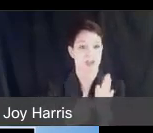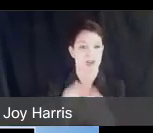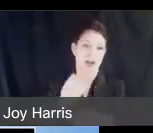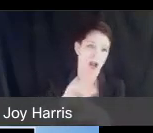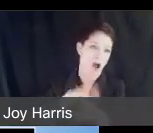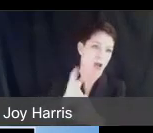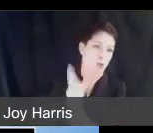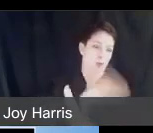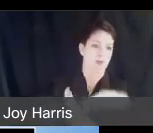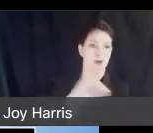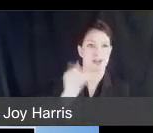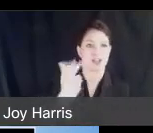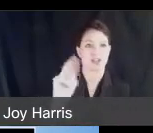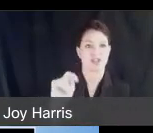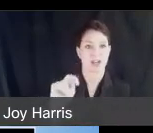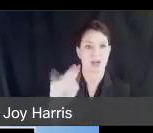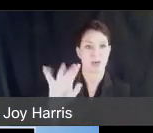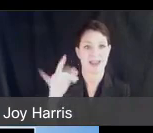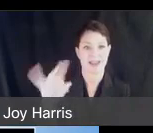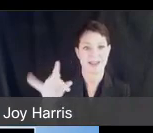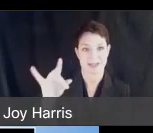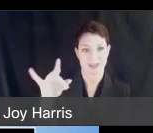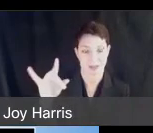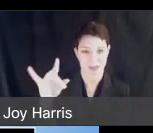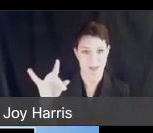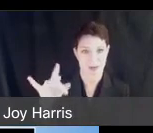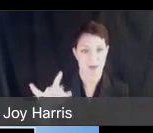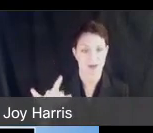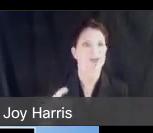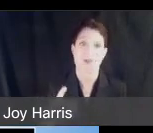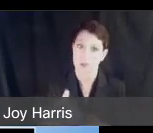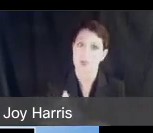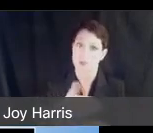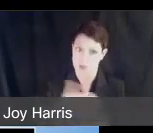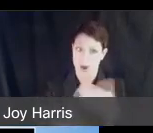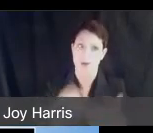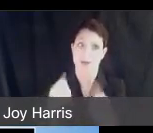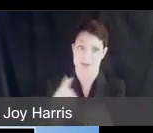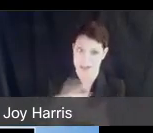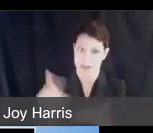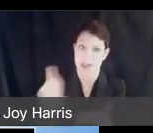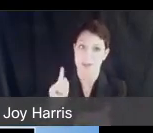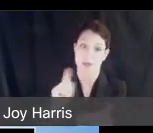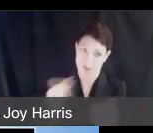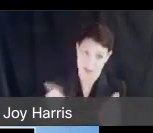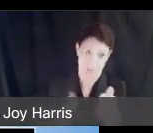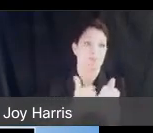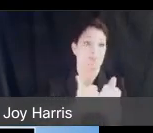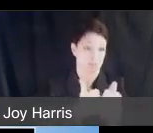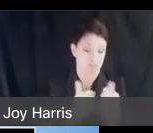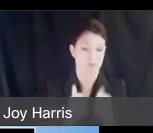January the 18th, so we've made some real progress since last week. The website also displays